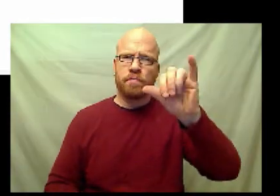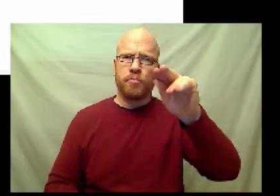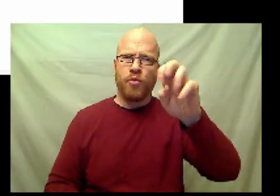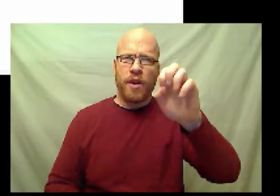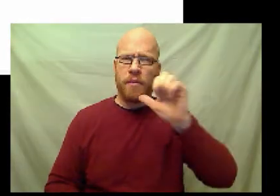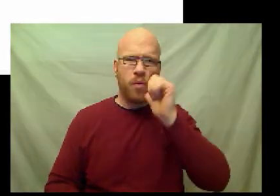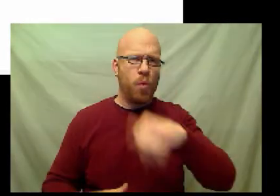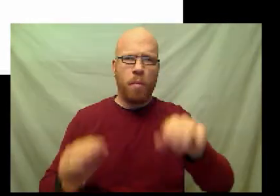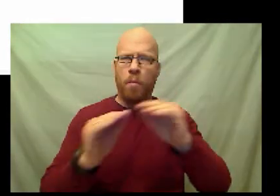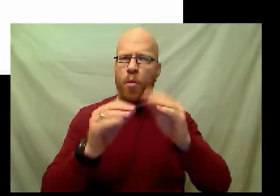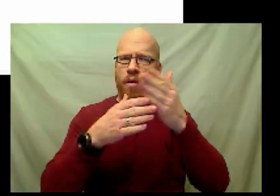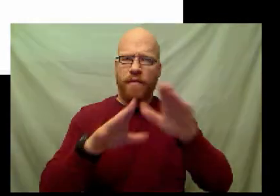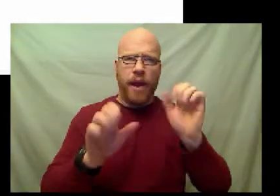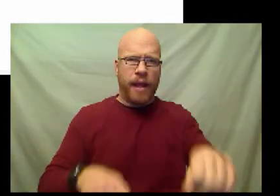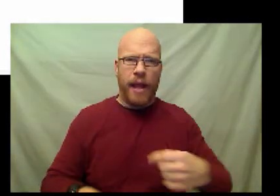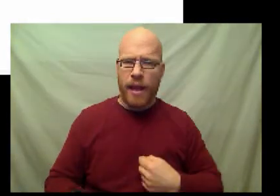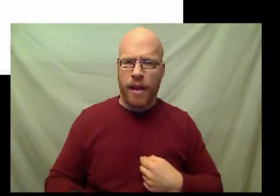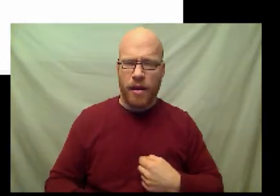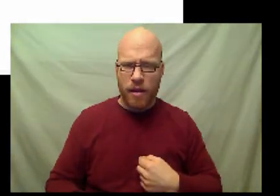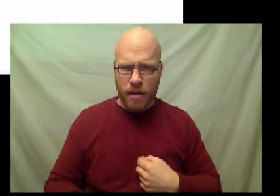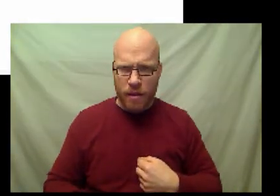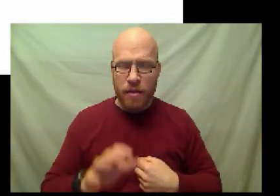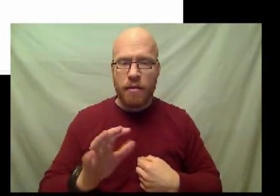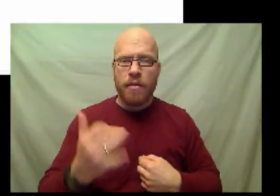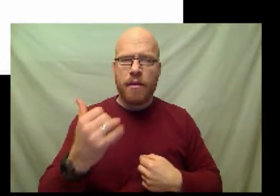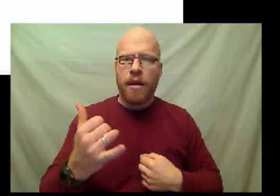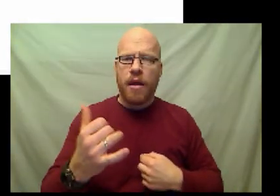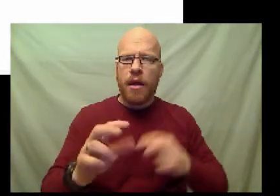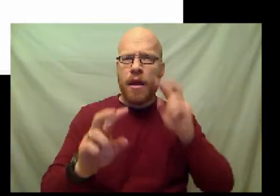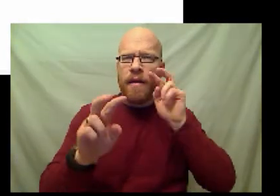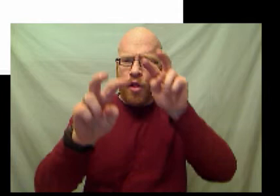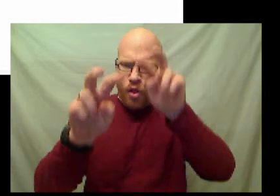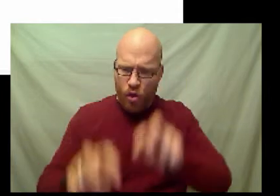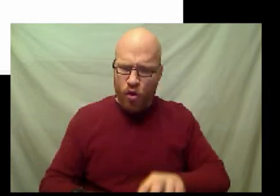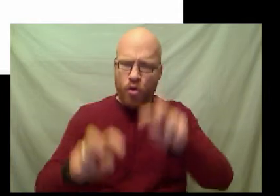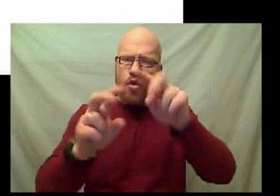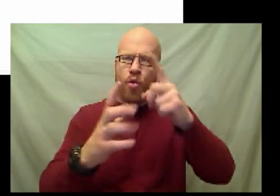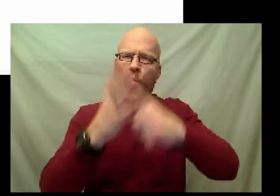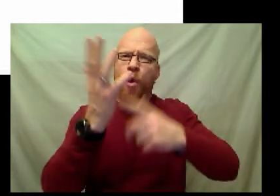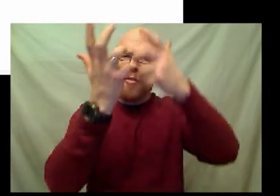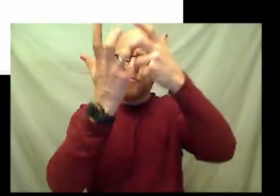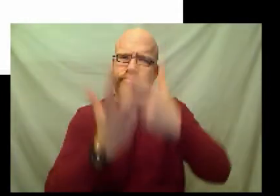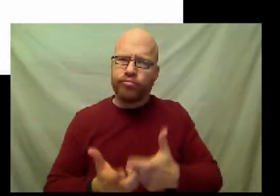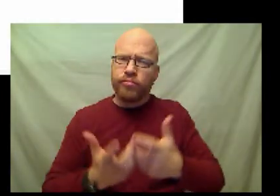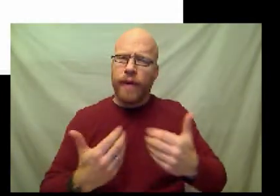They're all prime factors. There's no further division we can do and now we have to figure